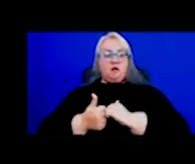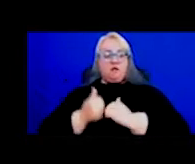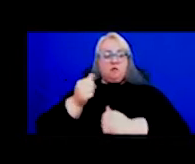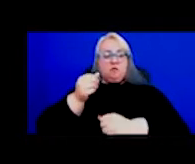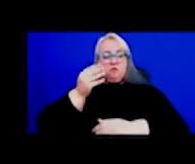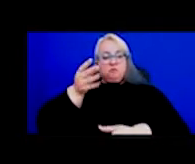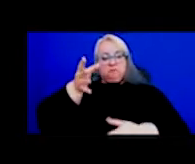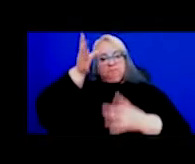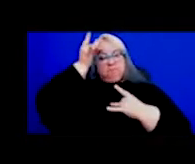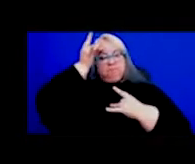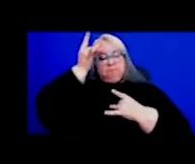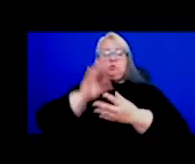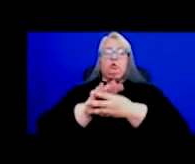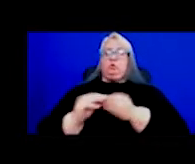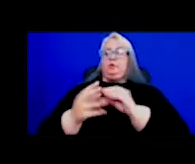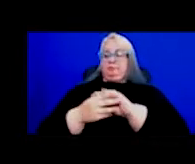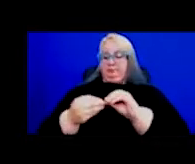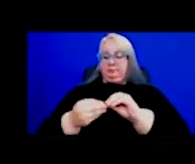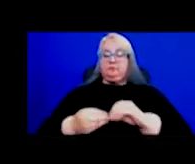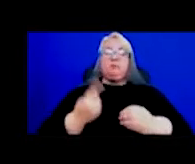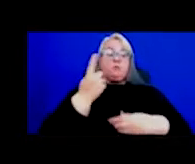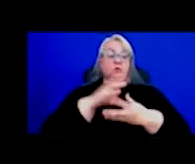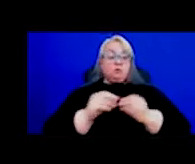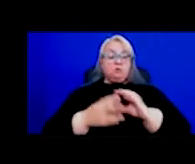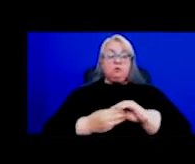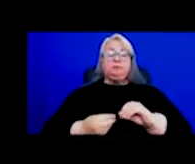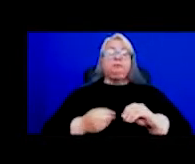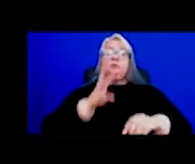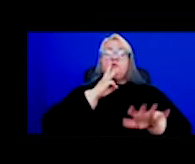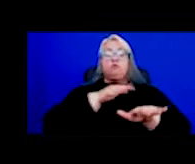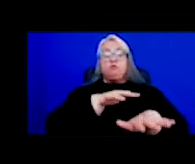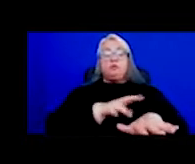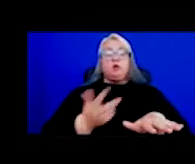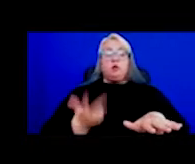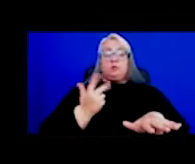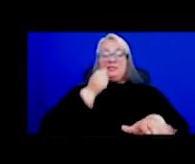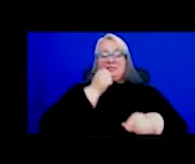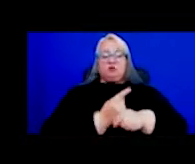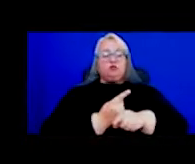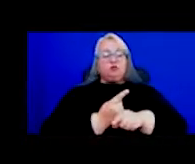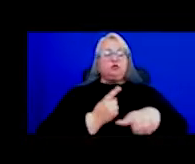three sisters walking along a river and as they are walking along the river they see babies and